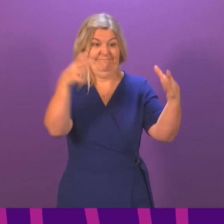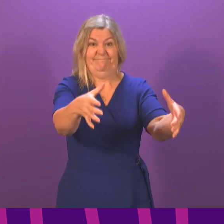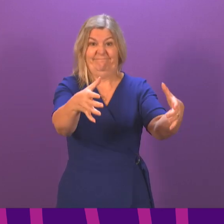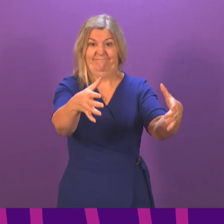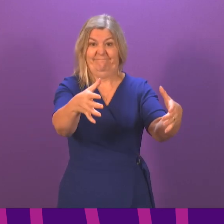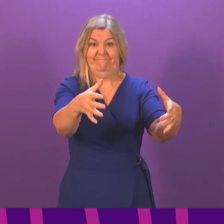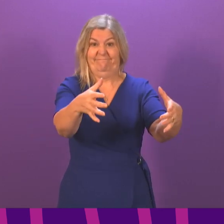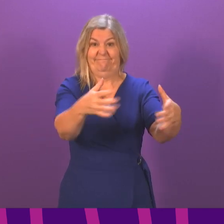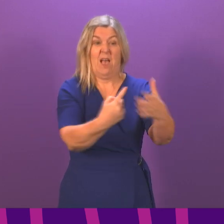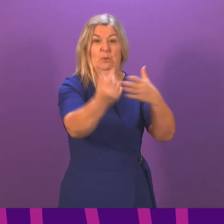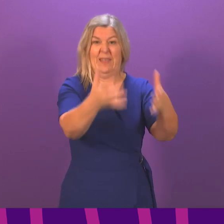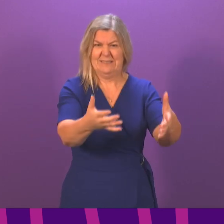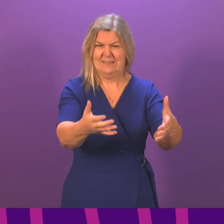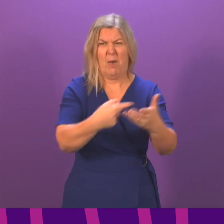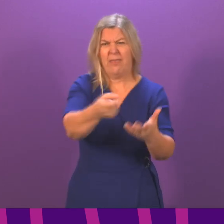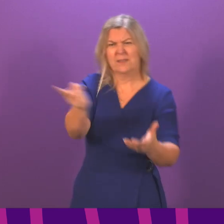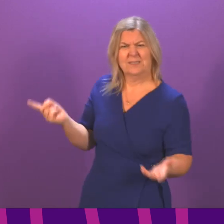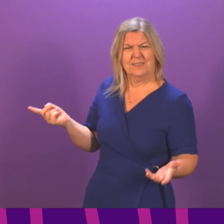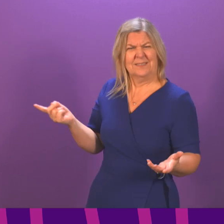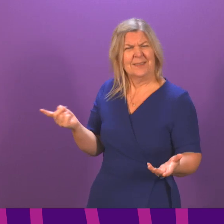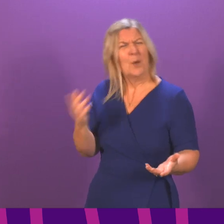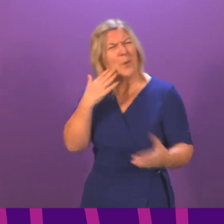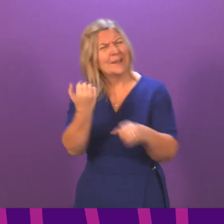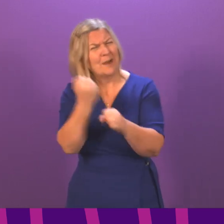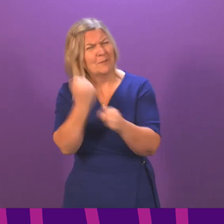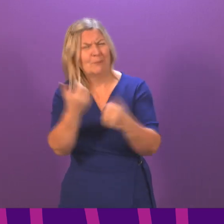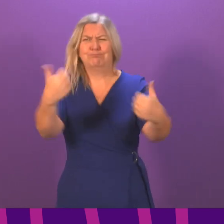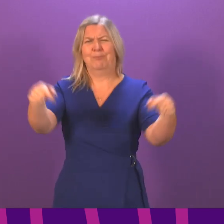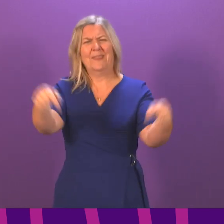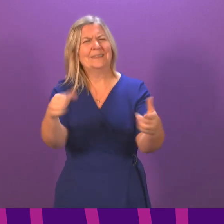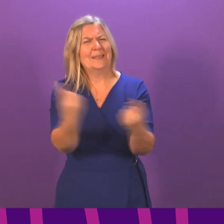The First Minister: It is easy to stand up and say that we should